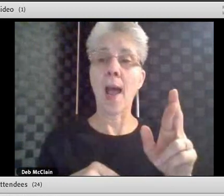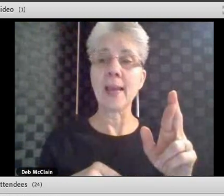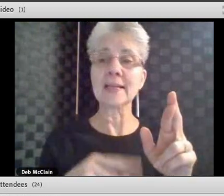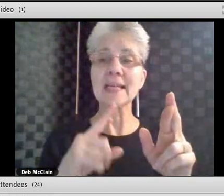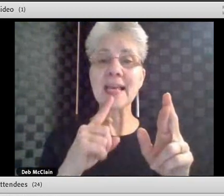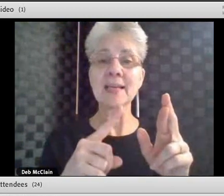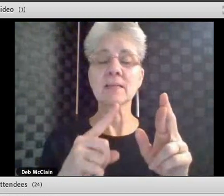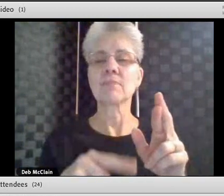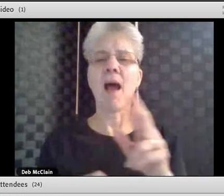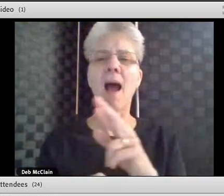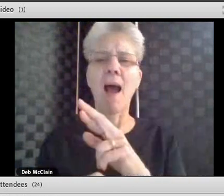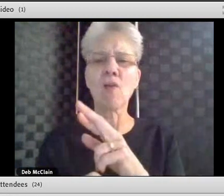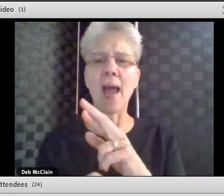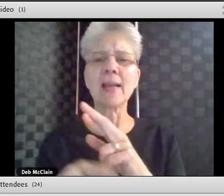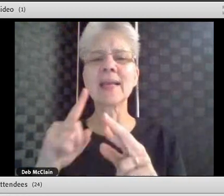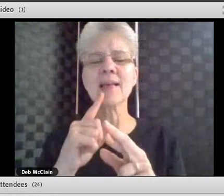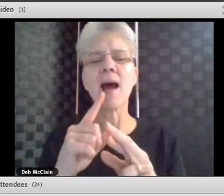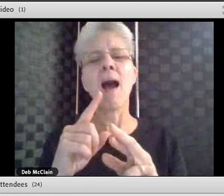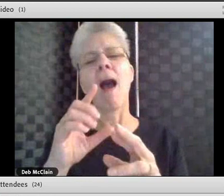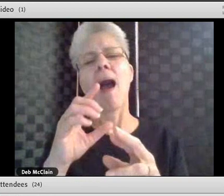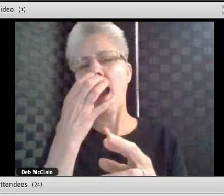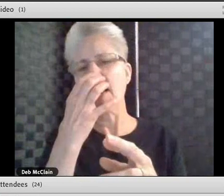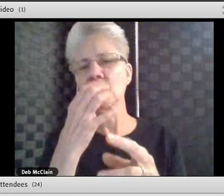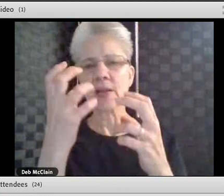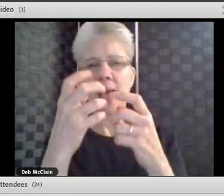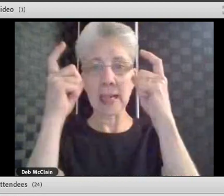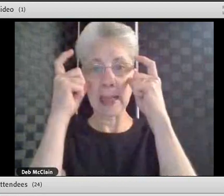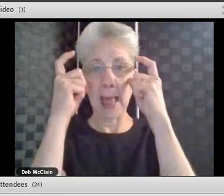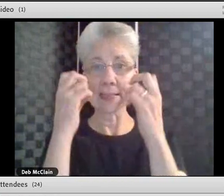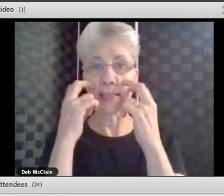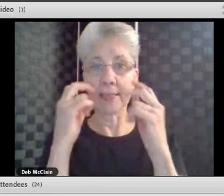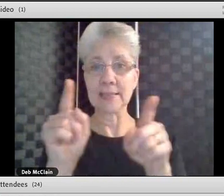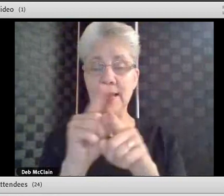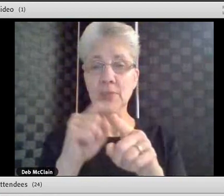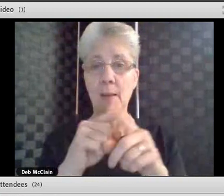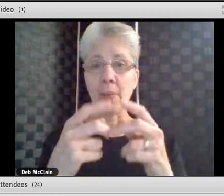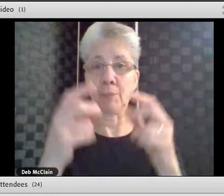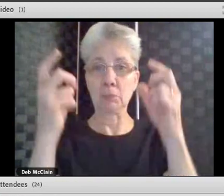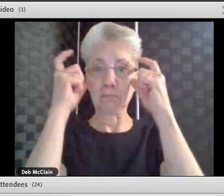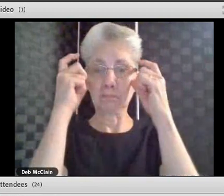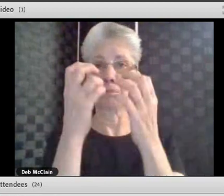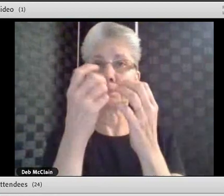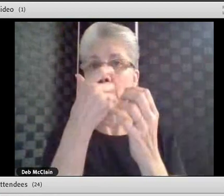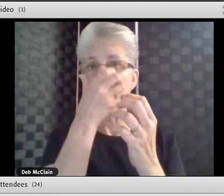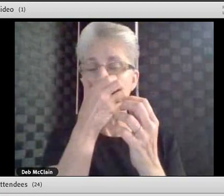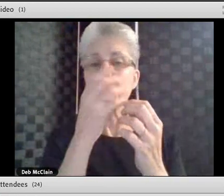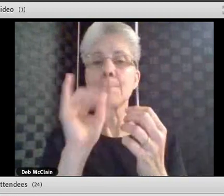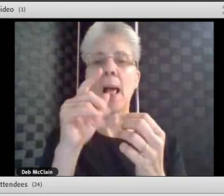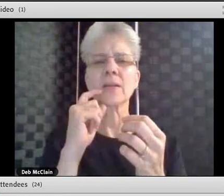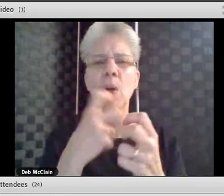that also has kind of glasses in it, so people in -- Pilots were having trouble flying airplanes